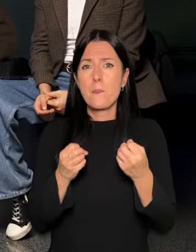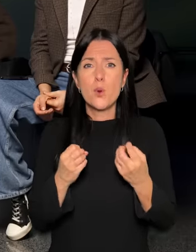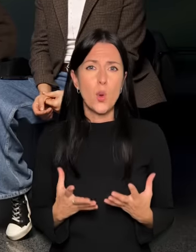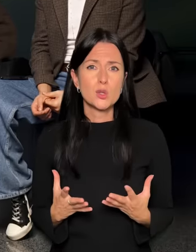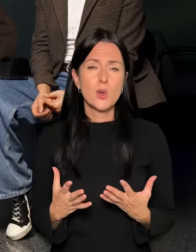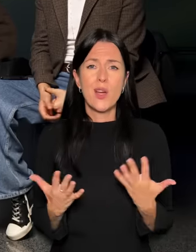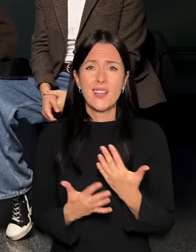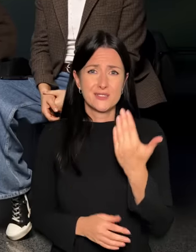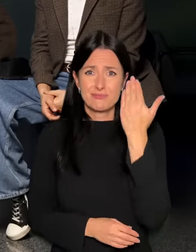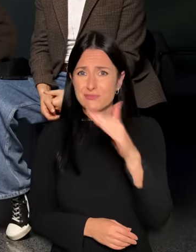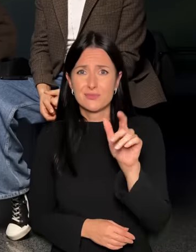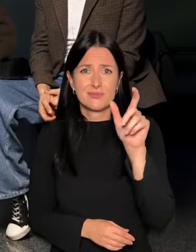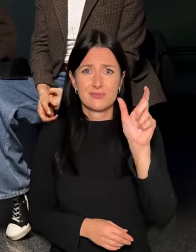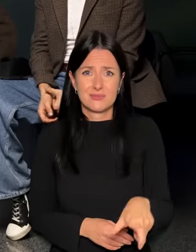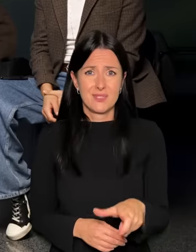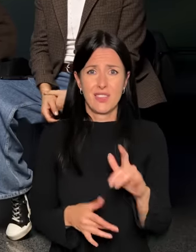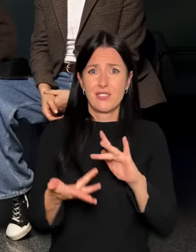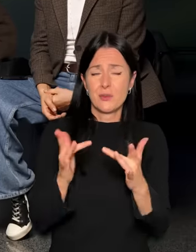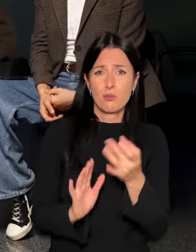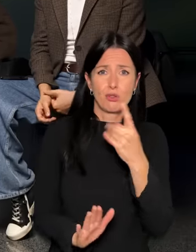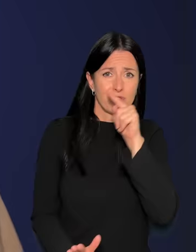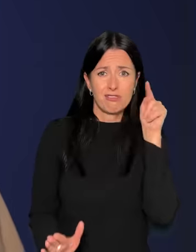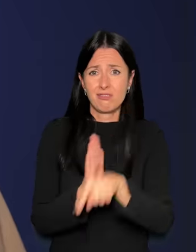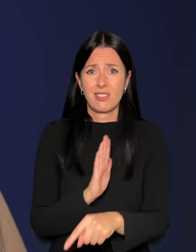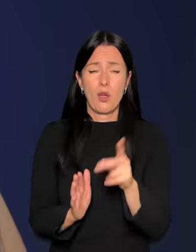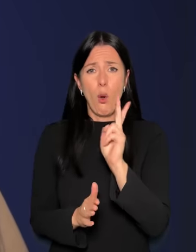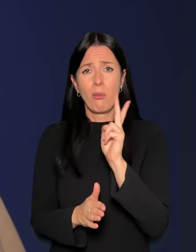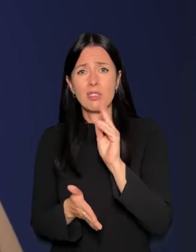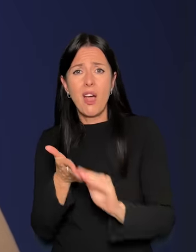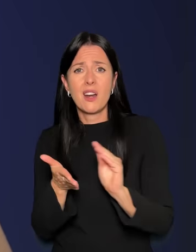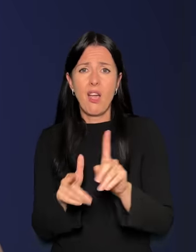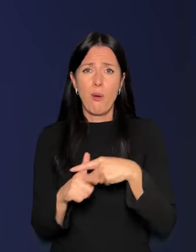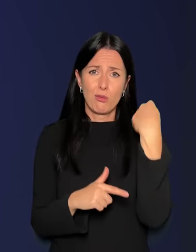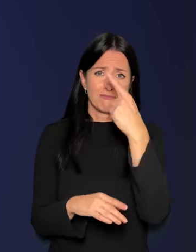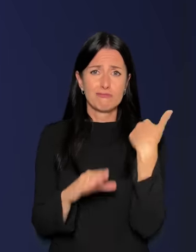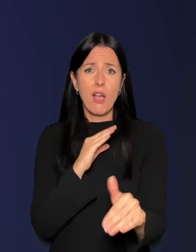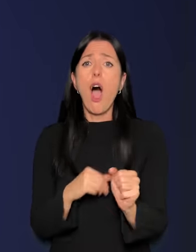But when some random person from the internet just barges in, either in comments or direct messages, saying,